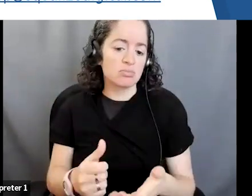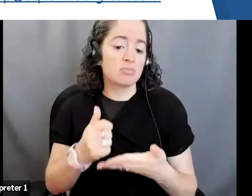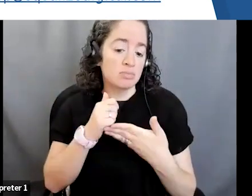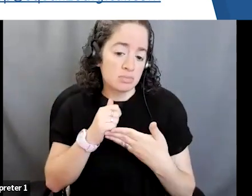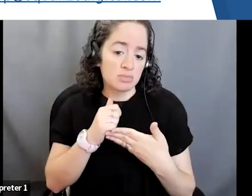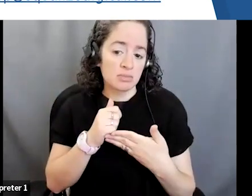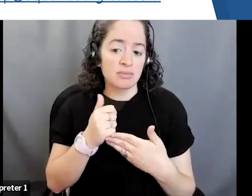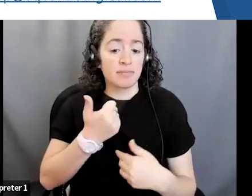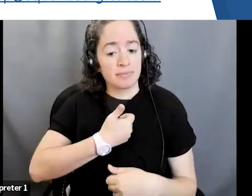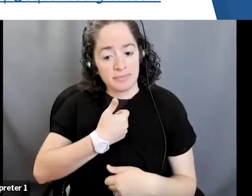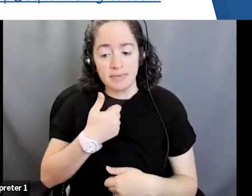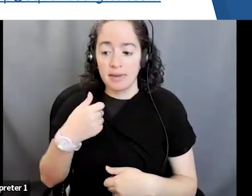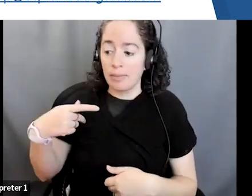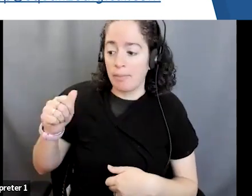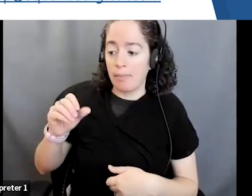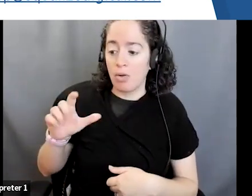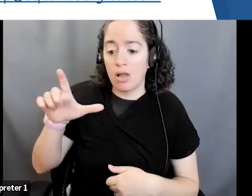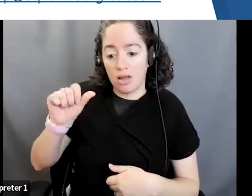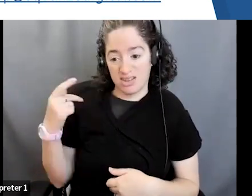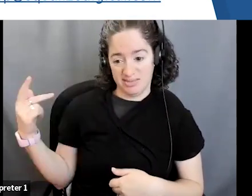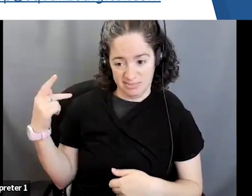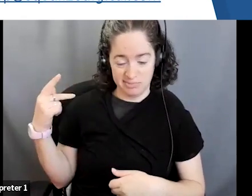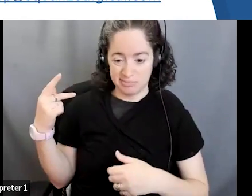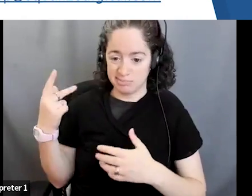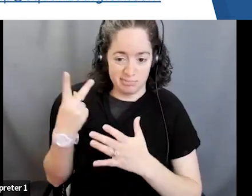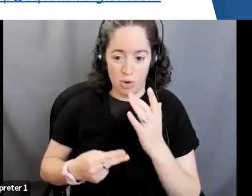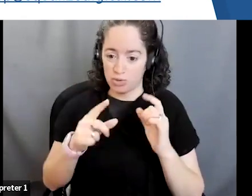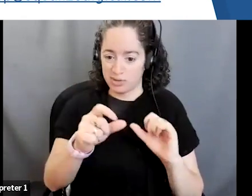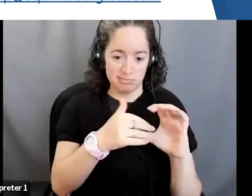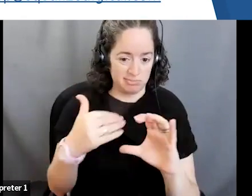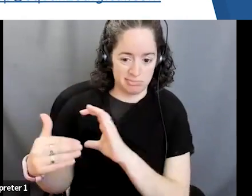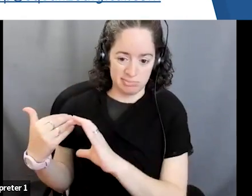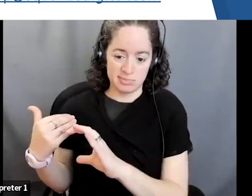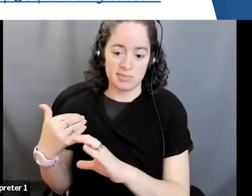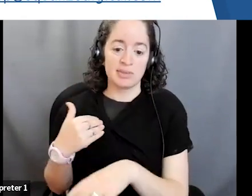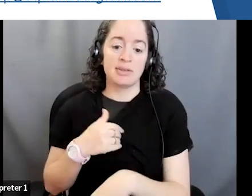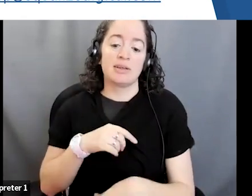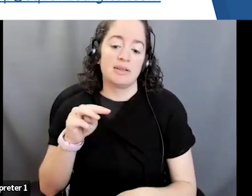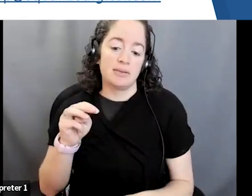if you email us at meetup@equalizedigital.com